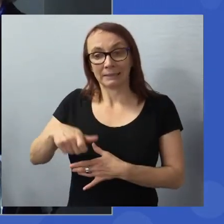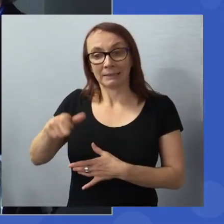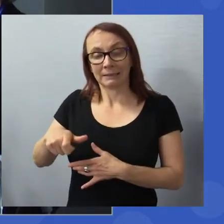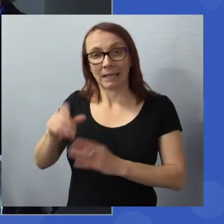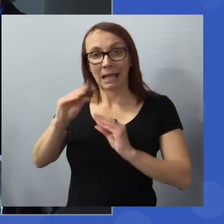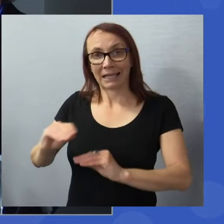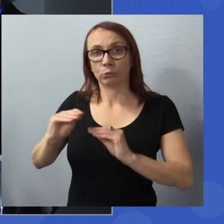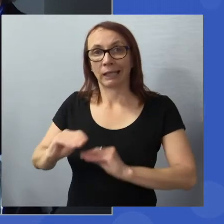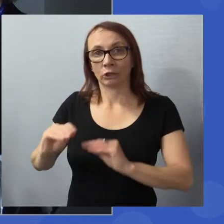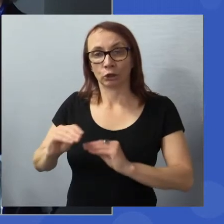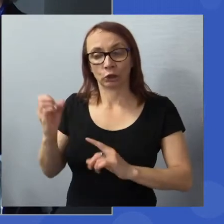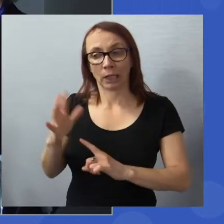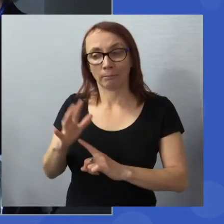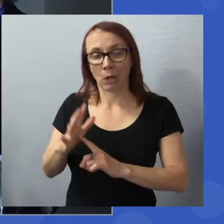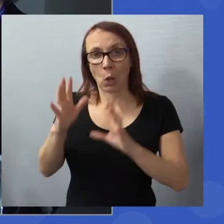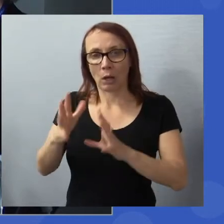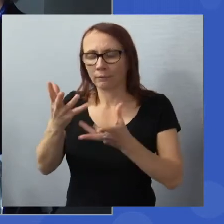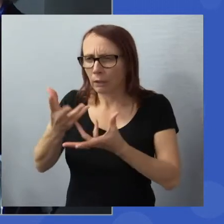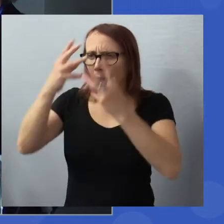as making settings I'm say I was thinking about the kid the tape of